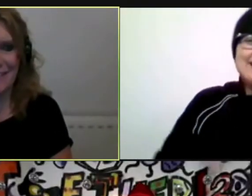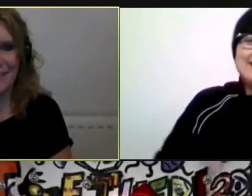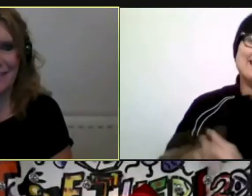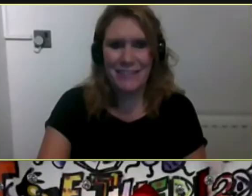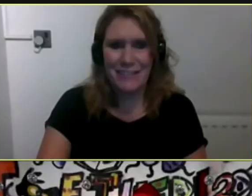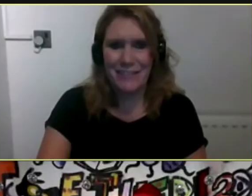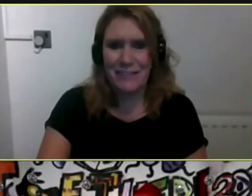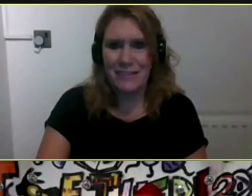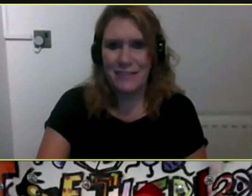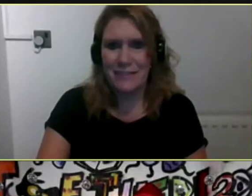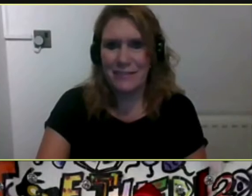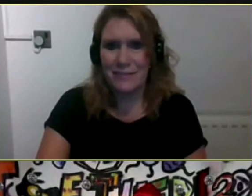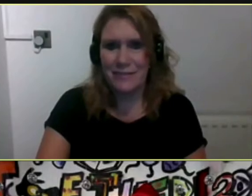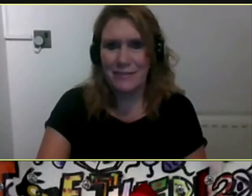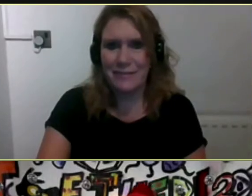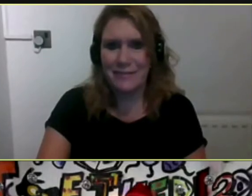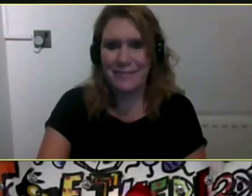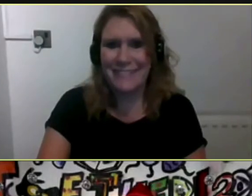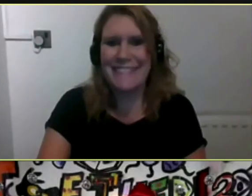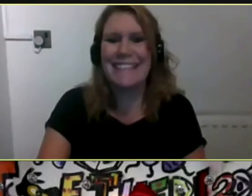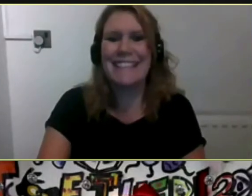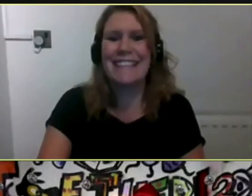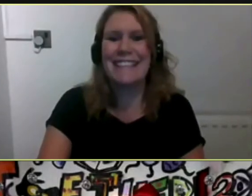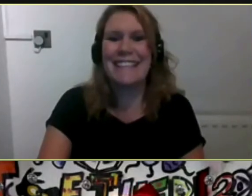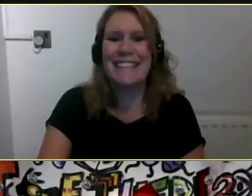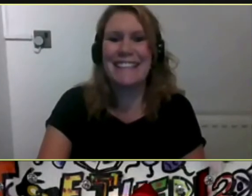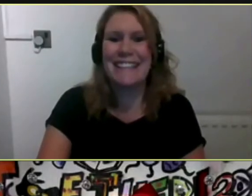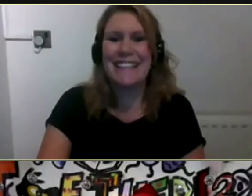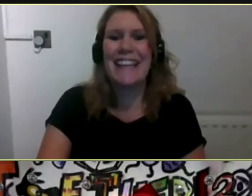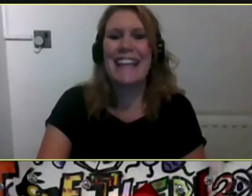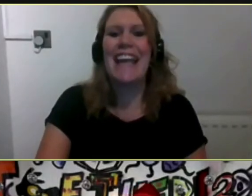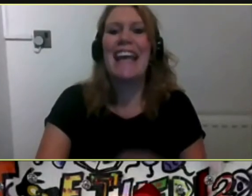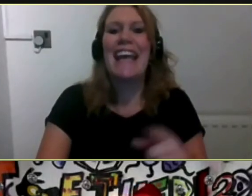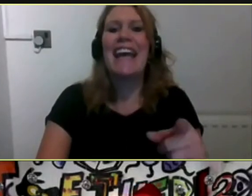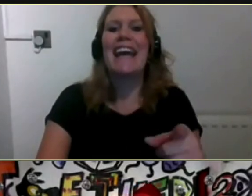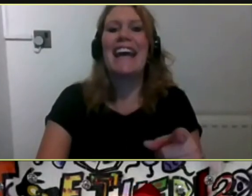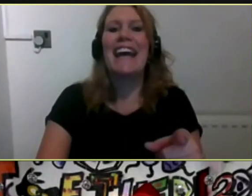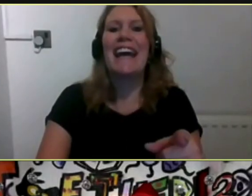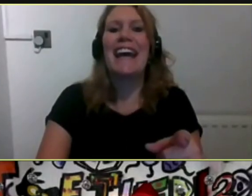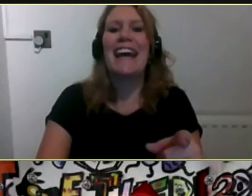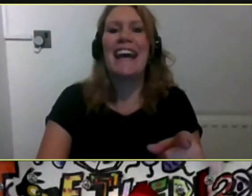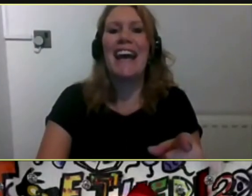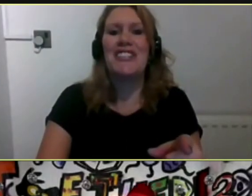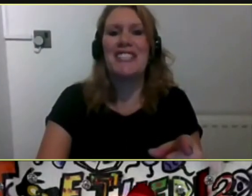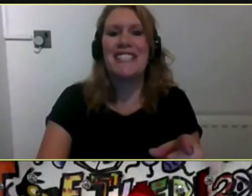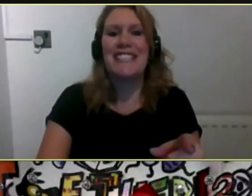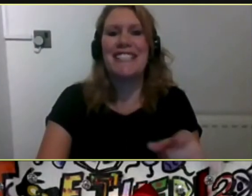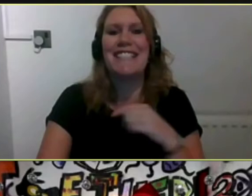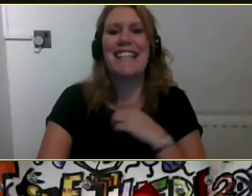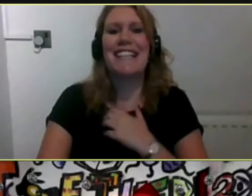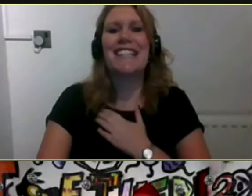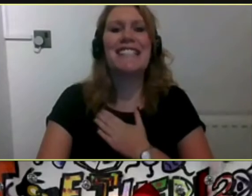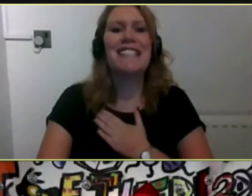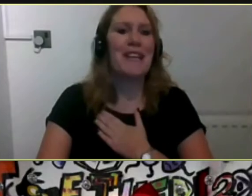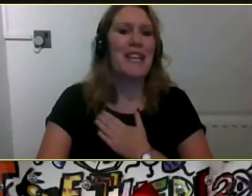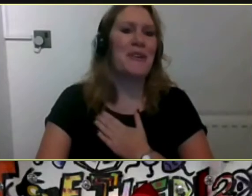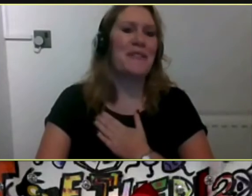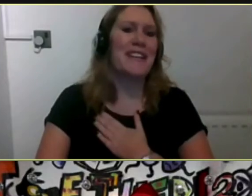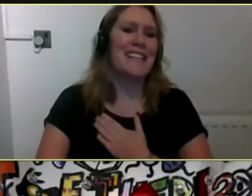Thank you Sahera and I hope we'll be able to come back to Sahera. So from - She said it's nice to meet you on